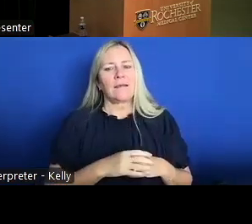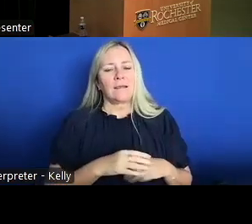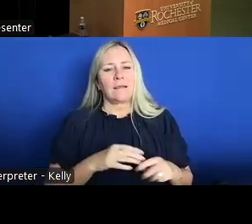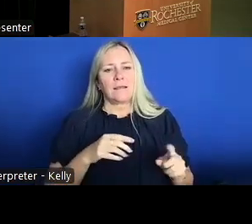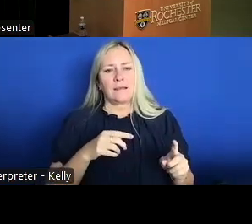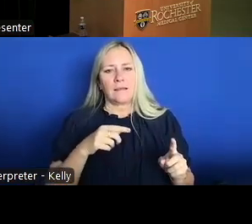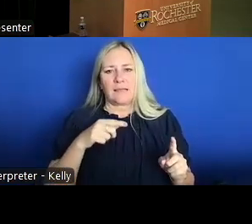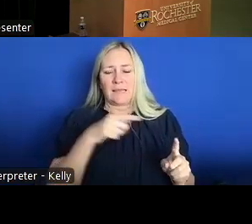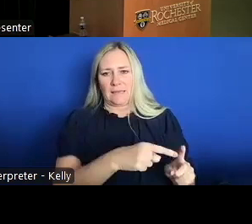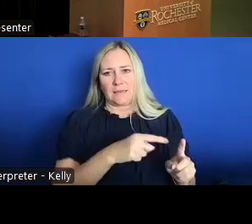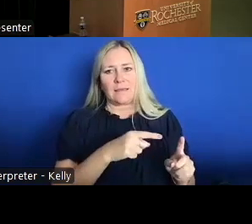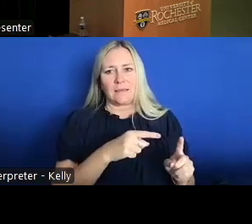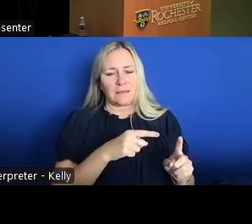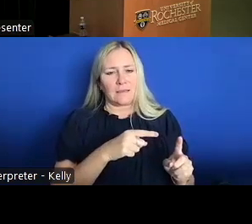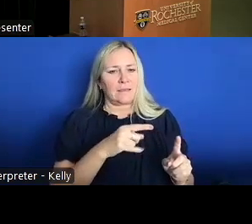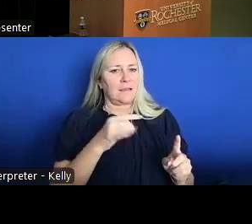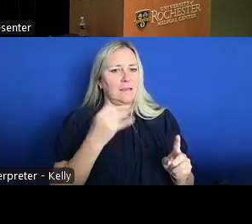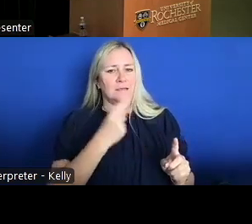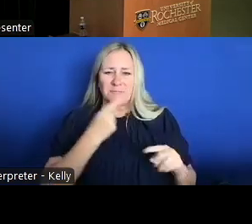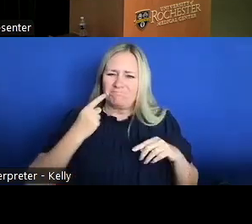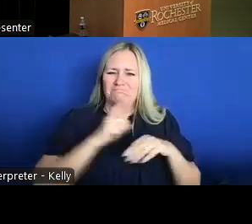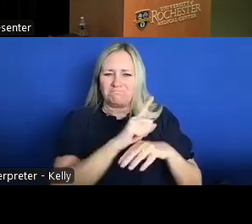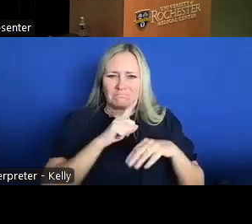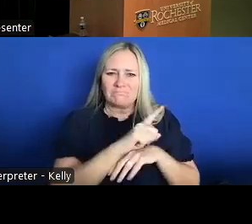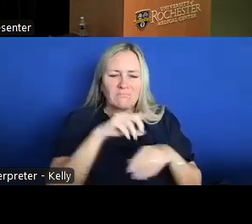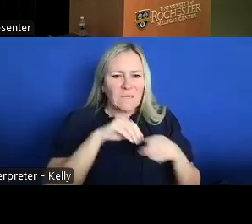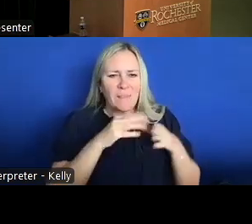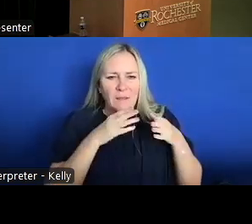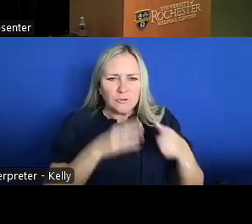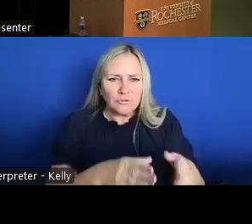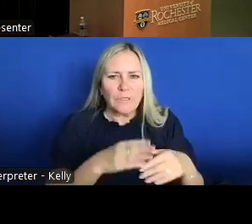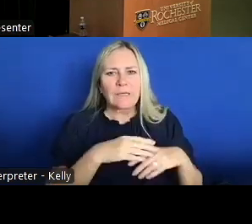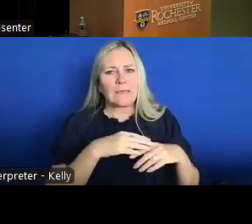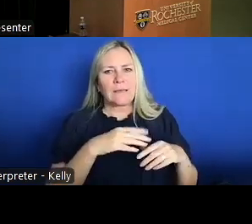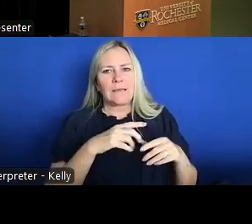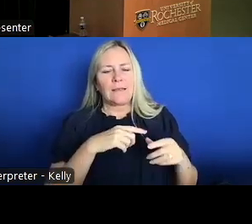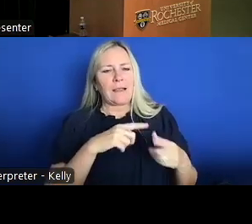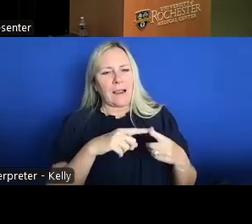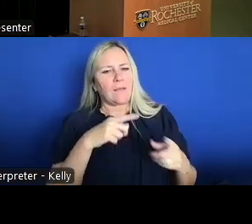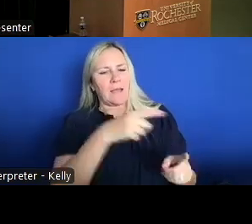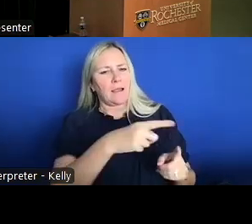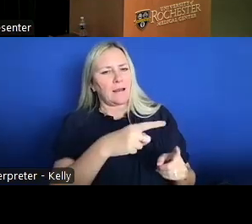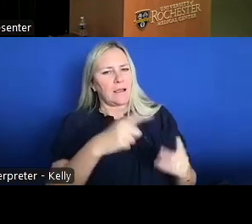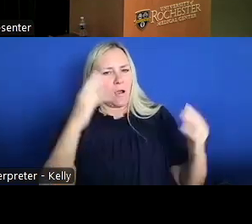was going out into the streets uh hoping he would be struck and he could join his brother in heaven